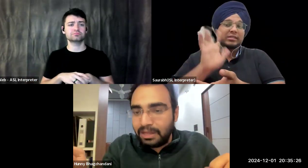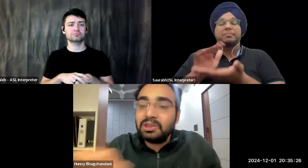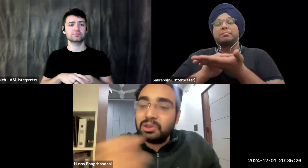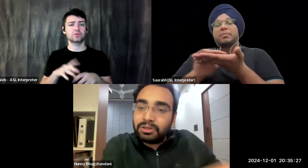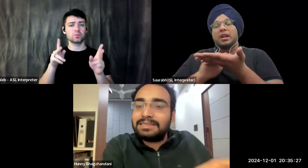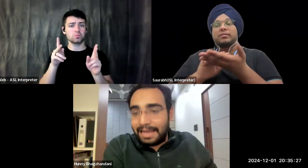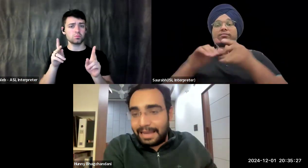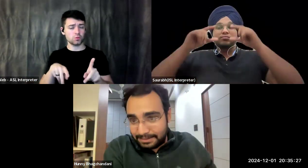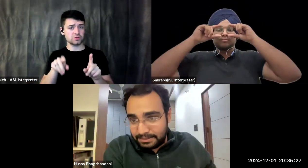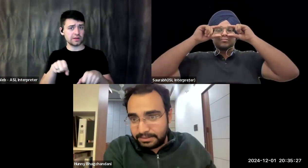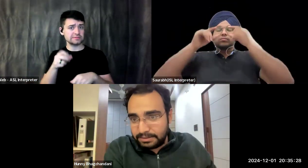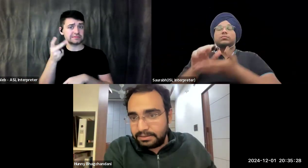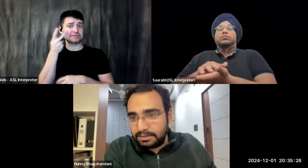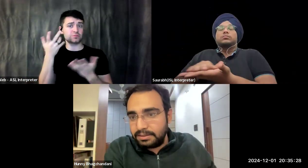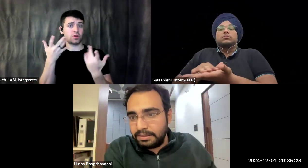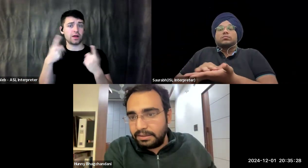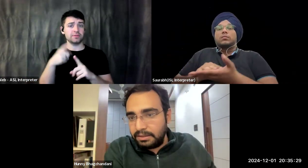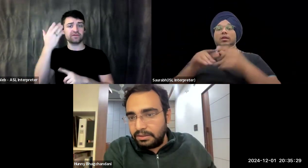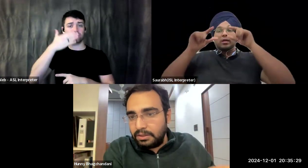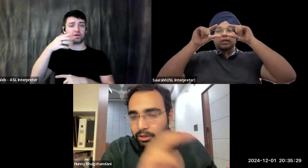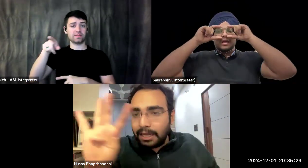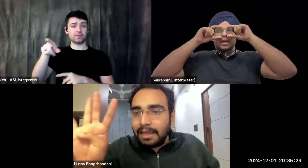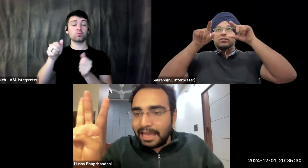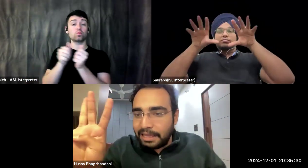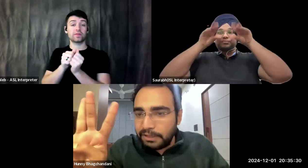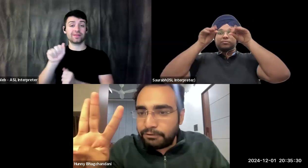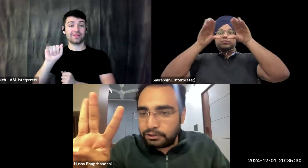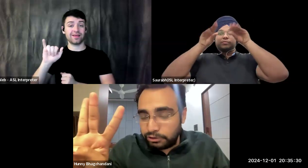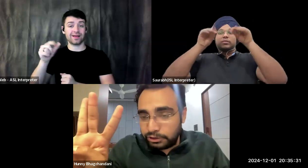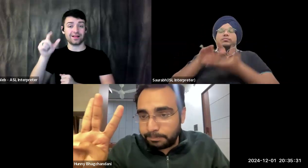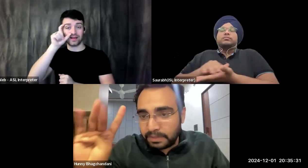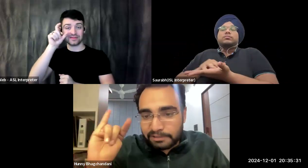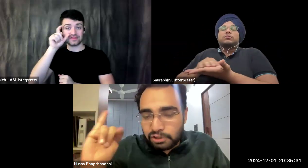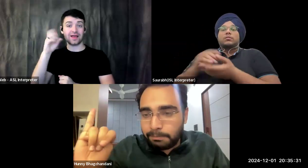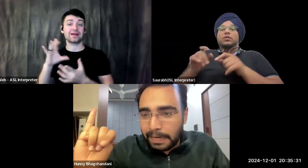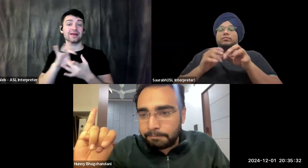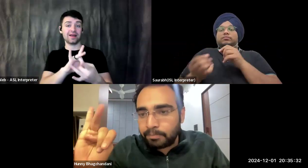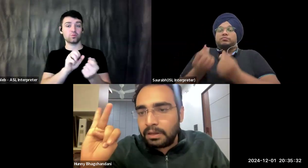through this AI glass. Okay i give you the four solutions - a visually impaired,